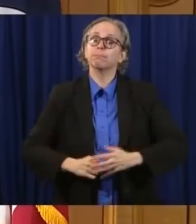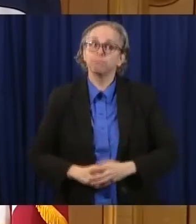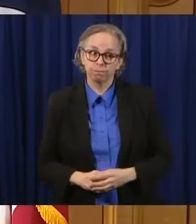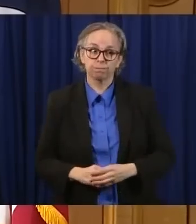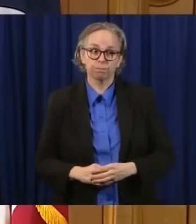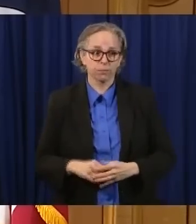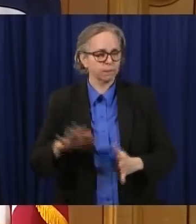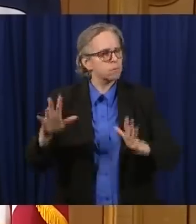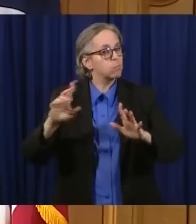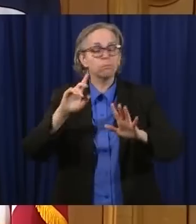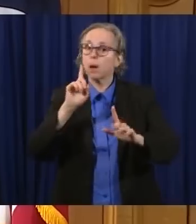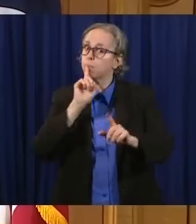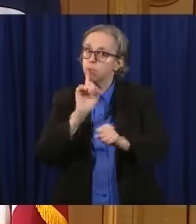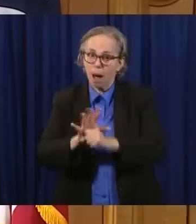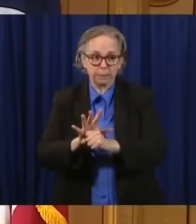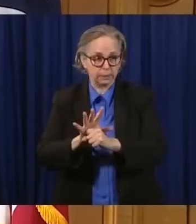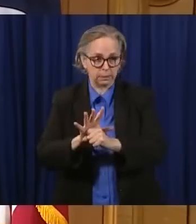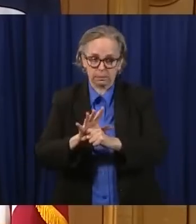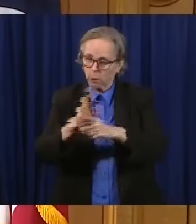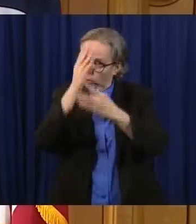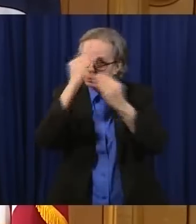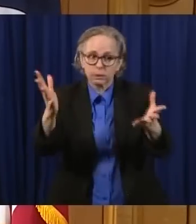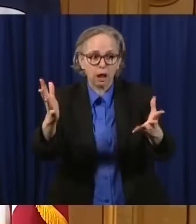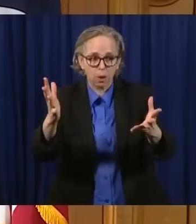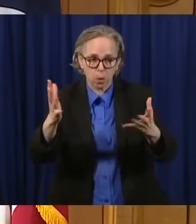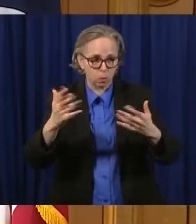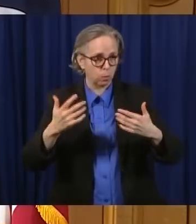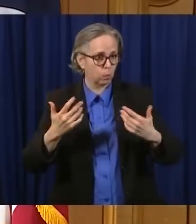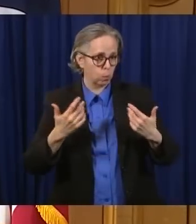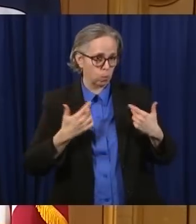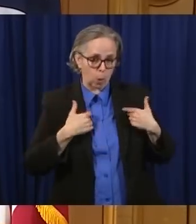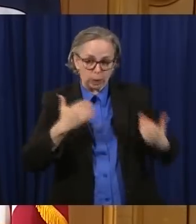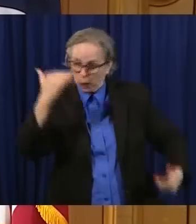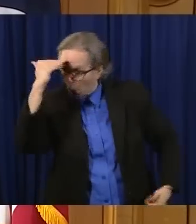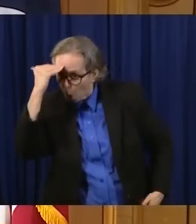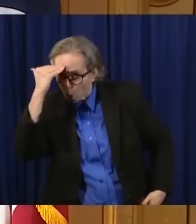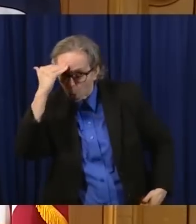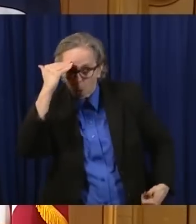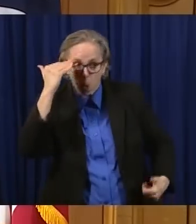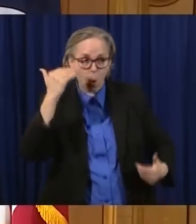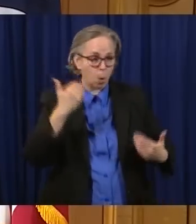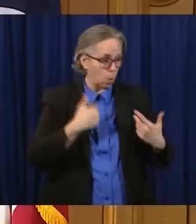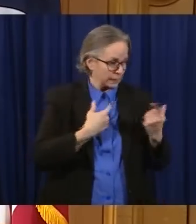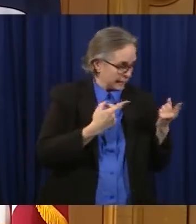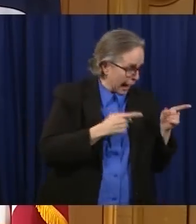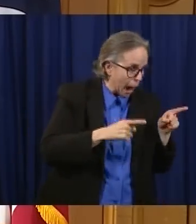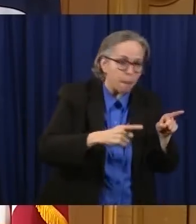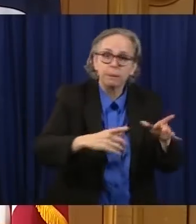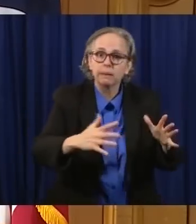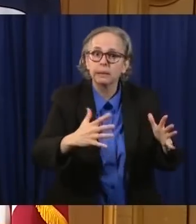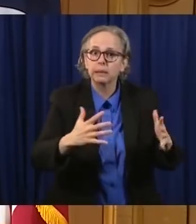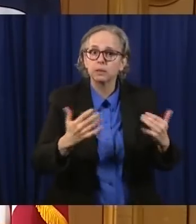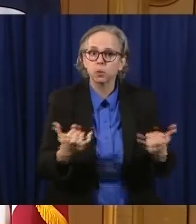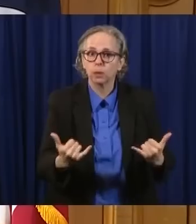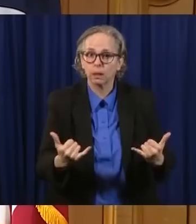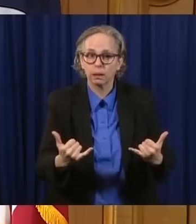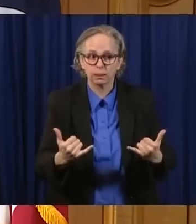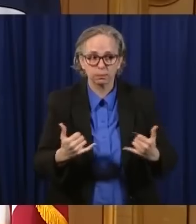WE ARE ABOUT TO ENTER A NEW PHASE. LET ME TALK ABOUT WHAT I THINK ARE THE ESSENTIAL FACTS OF WHERE WE ARE. THROUGHOUT THIS I PROMISED YOU